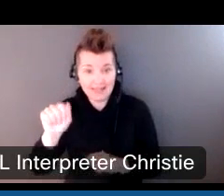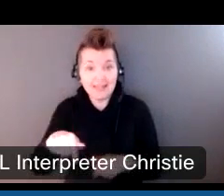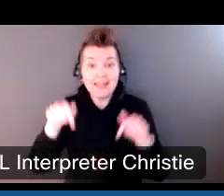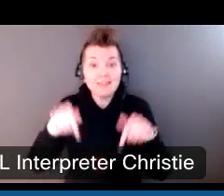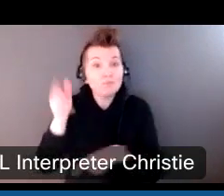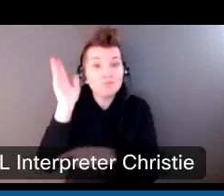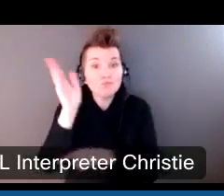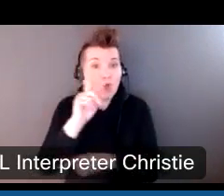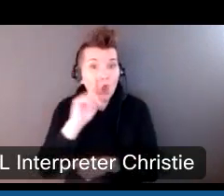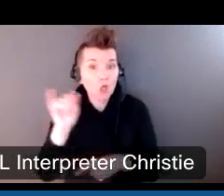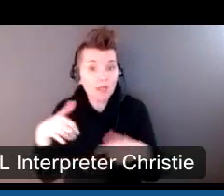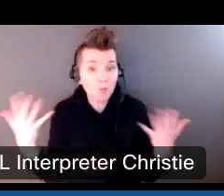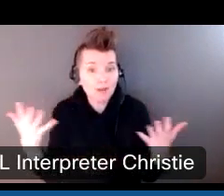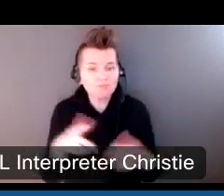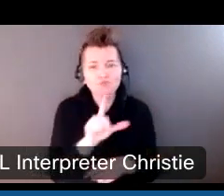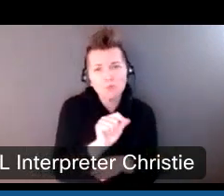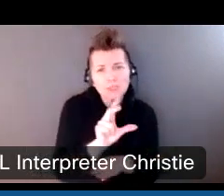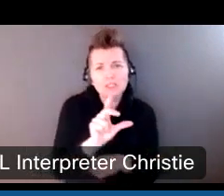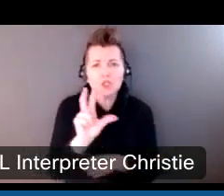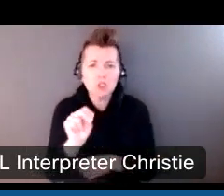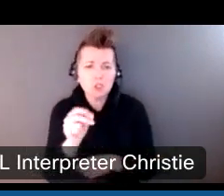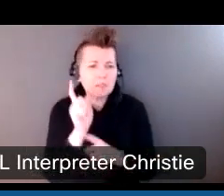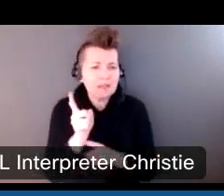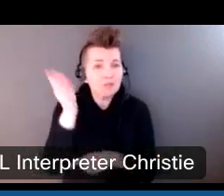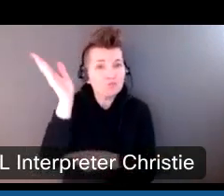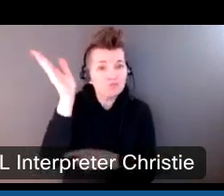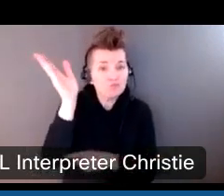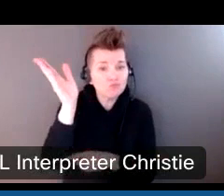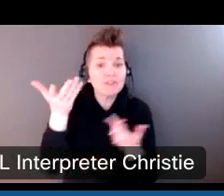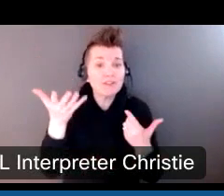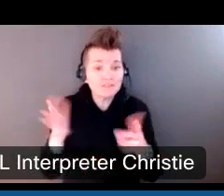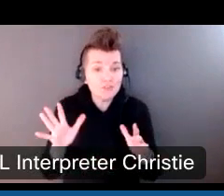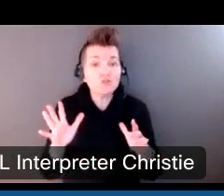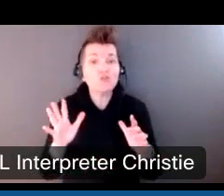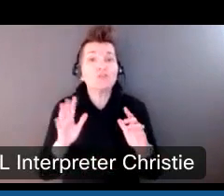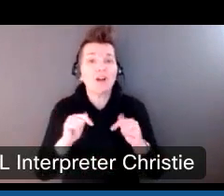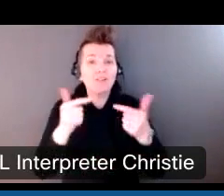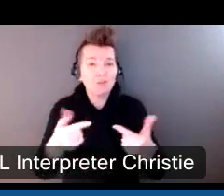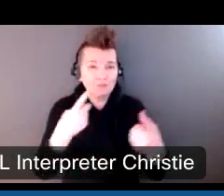When asking your question, be brief and limit yourself to one question or comment at a time.